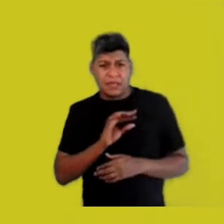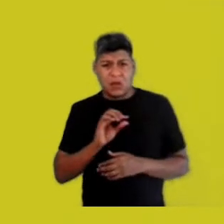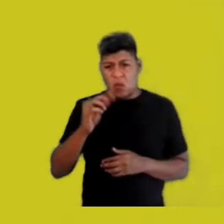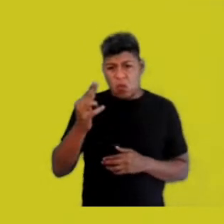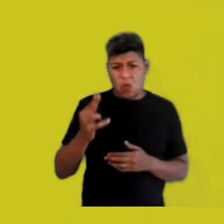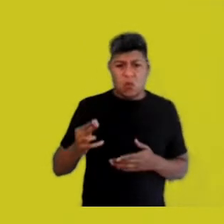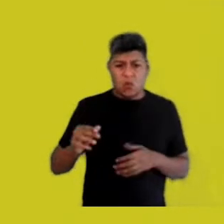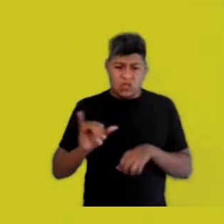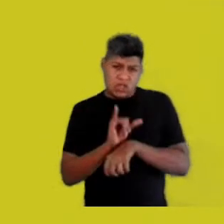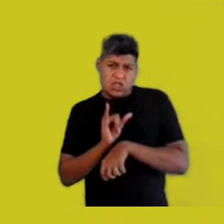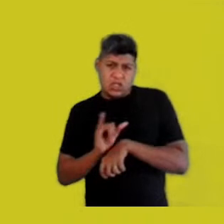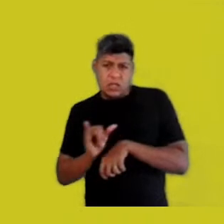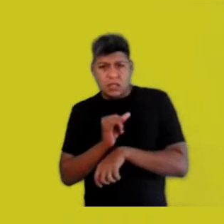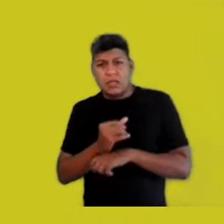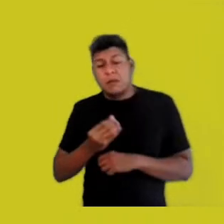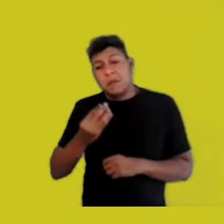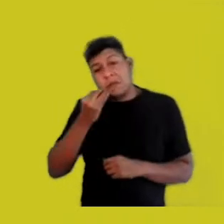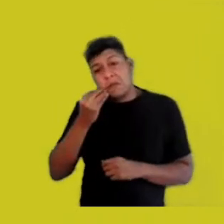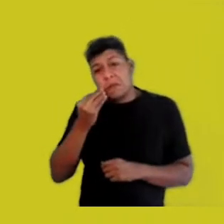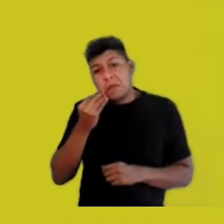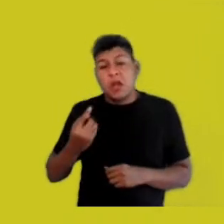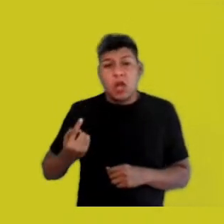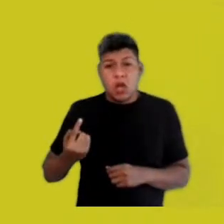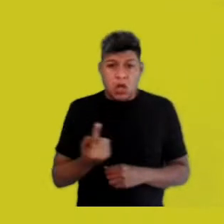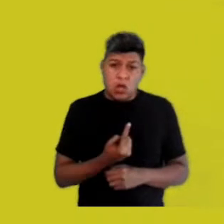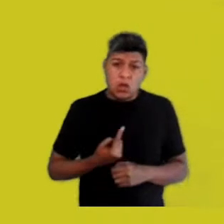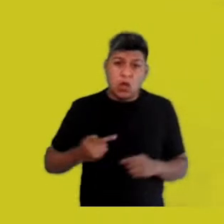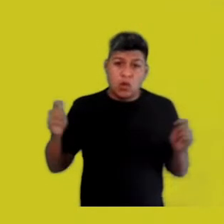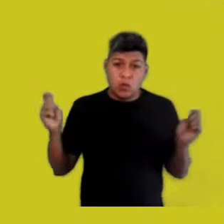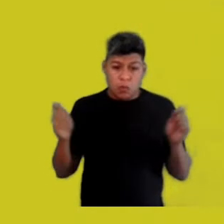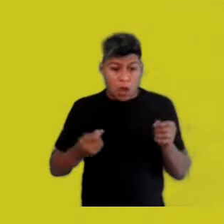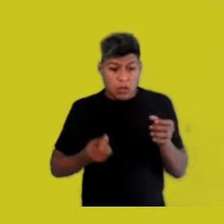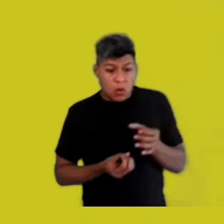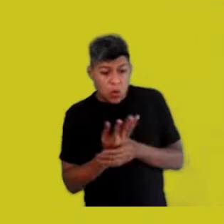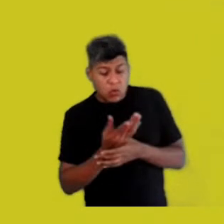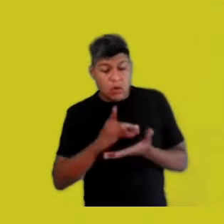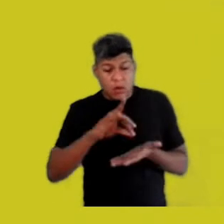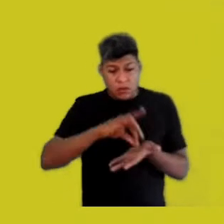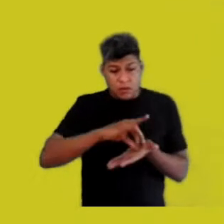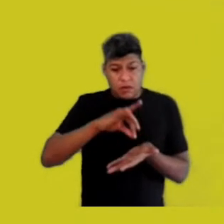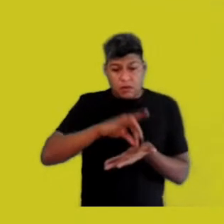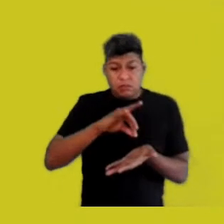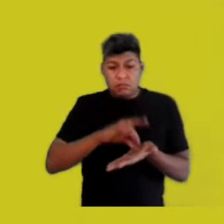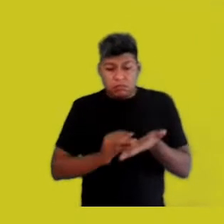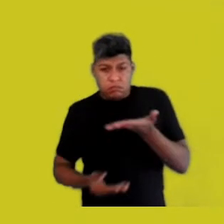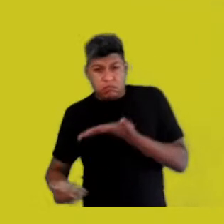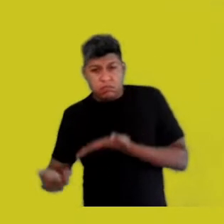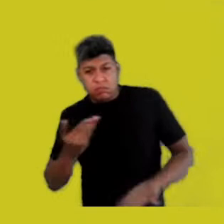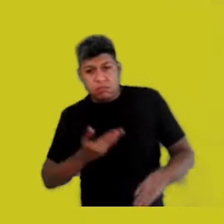In order to really build a crossroads, these four terms